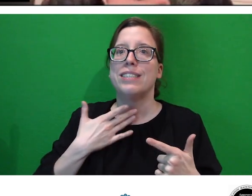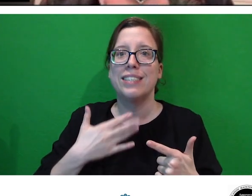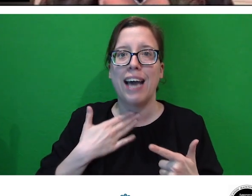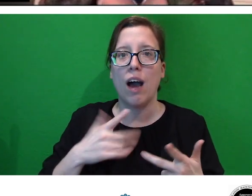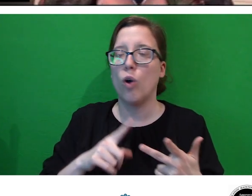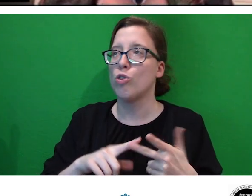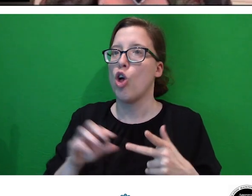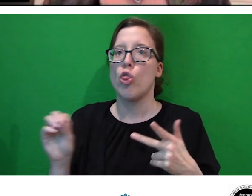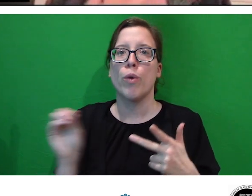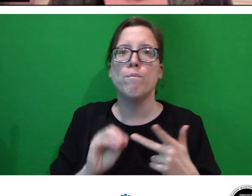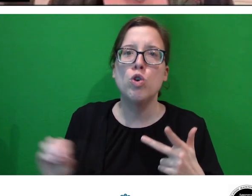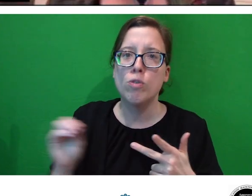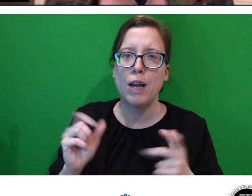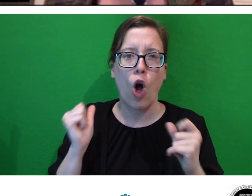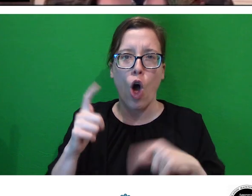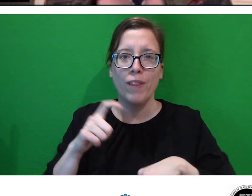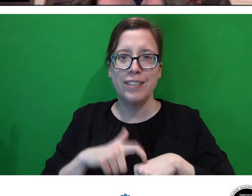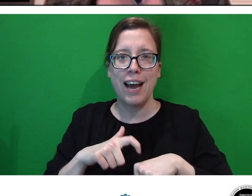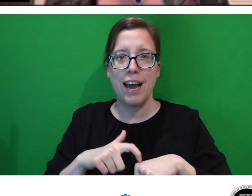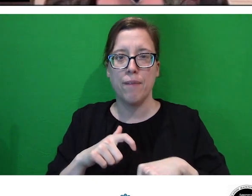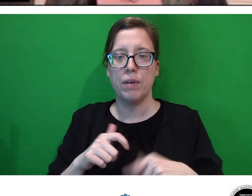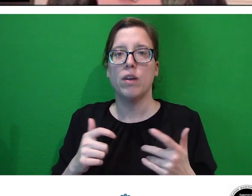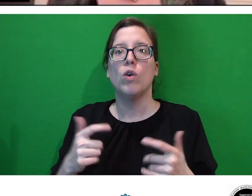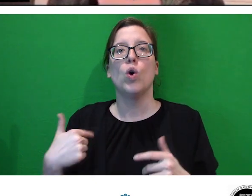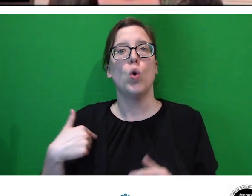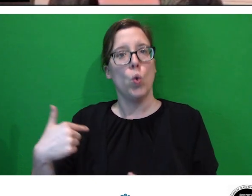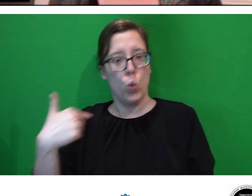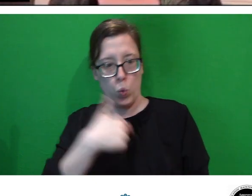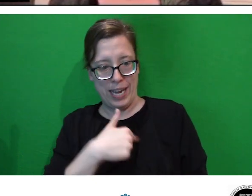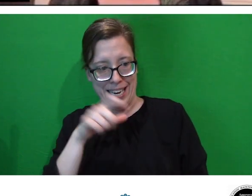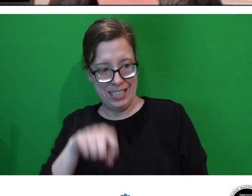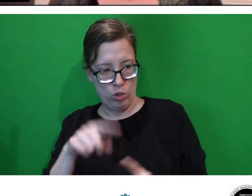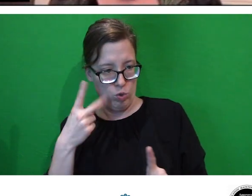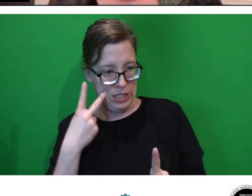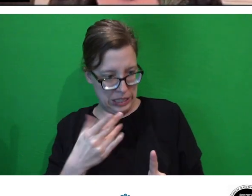not understand. Families may not understand, but they're communicating with their bodies,